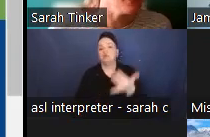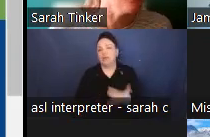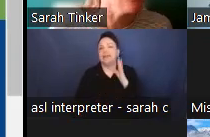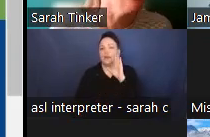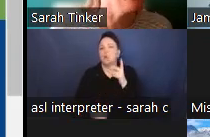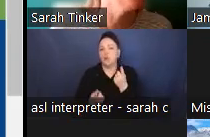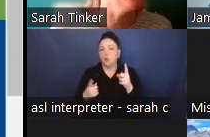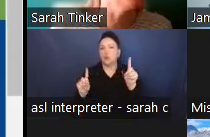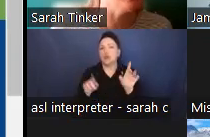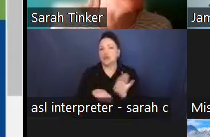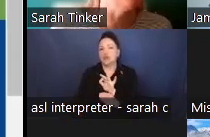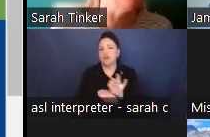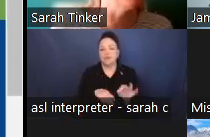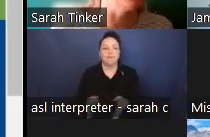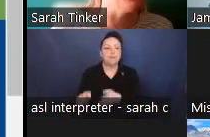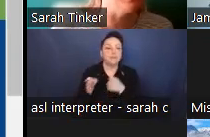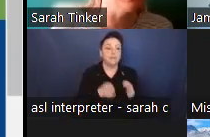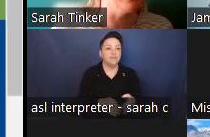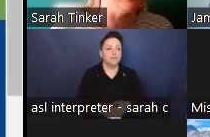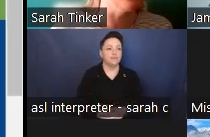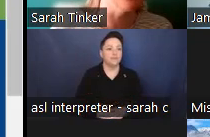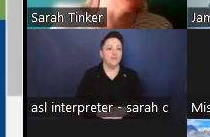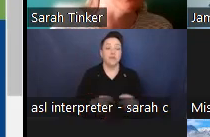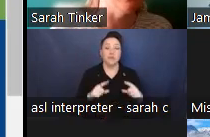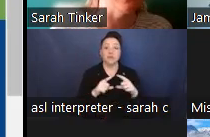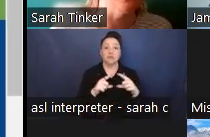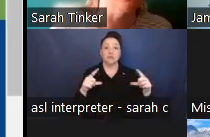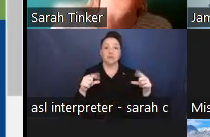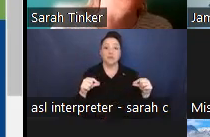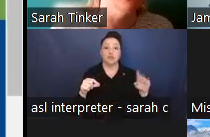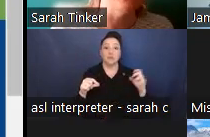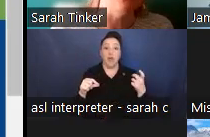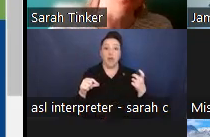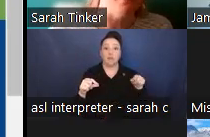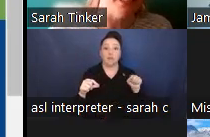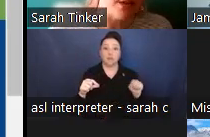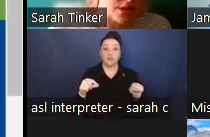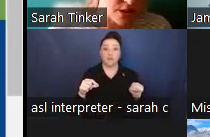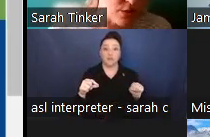On the home page on our site this big search box here is a custom key word base search so